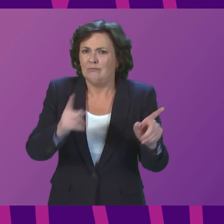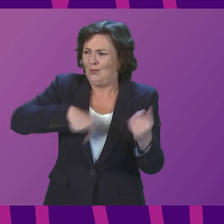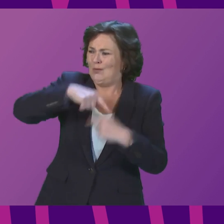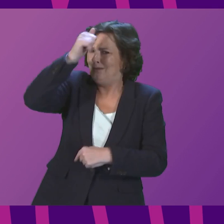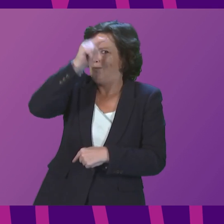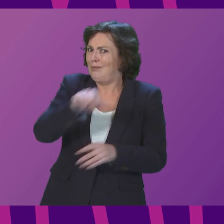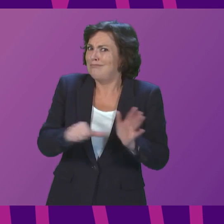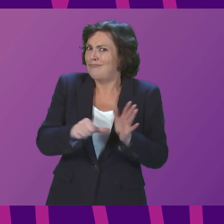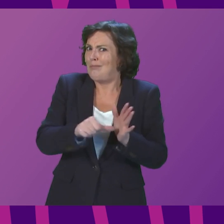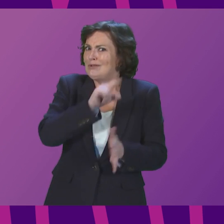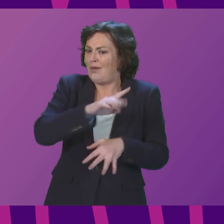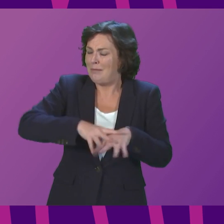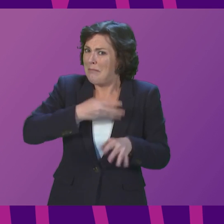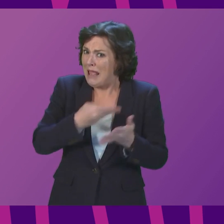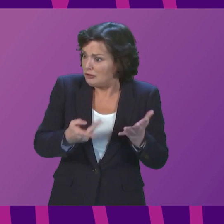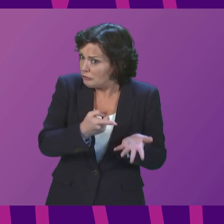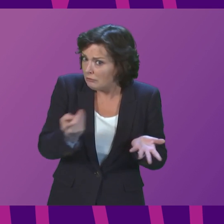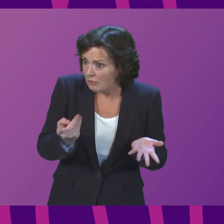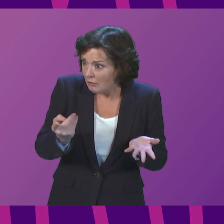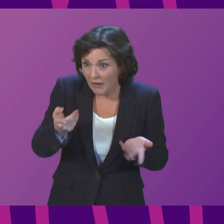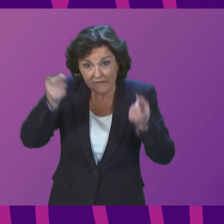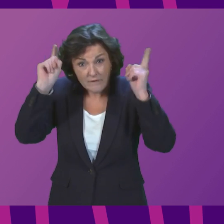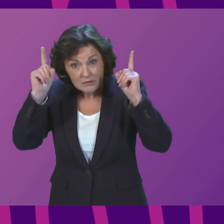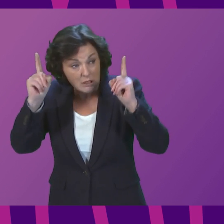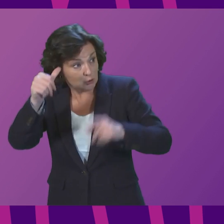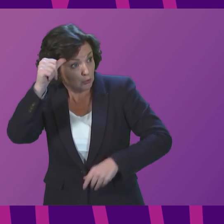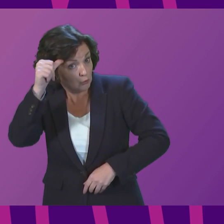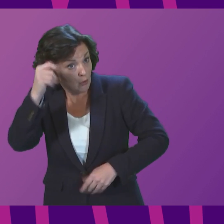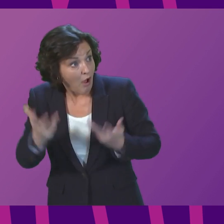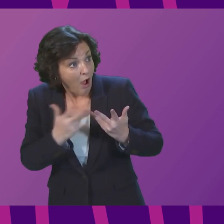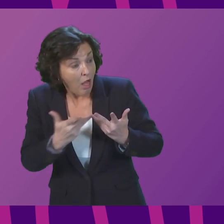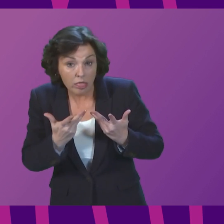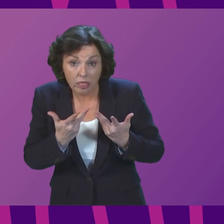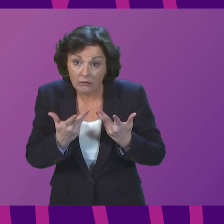aware of whether any alternatives, such as natural tissue repair, are offered?